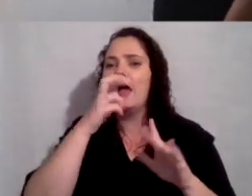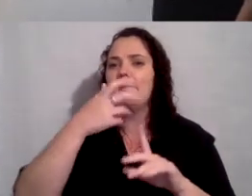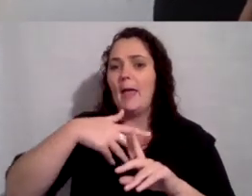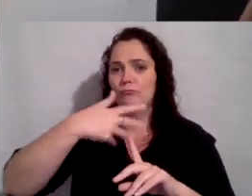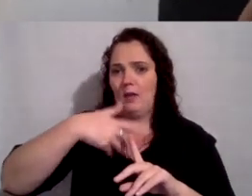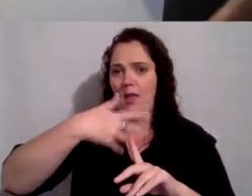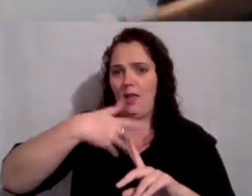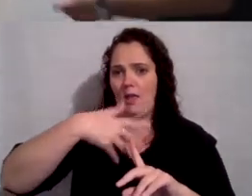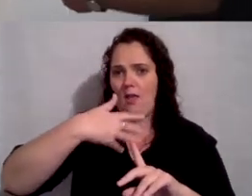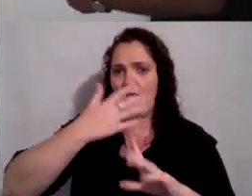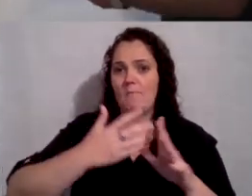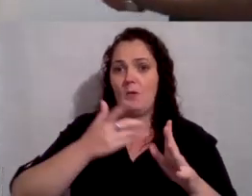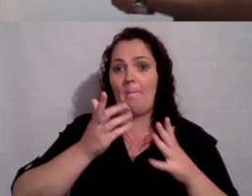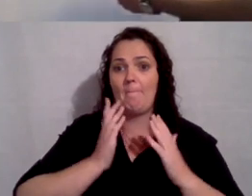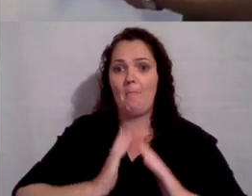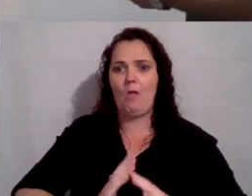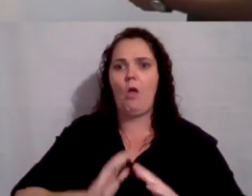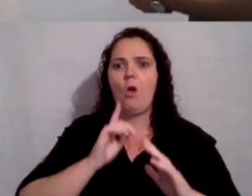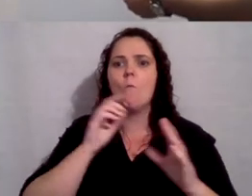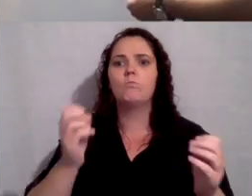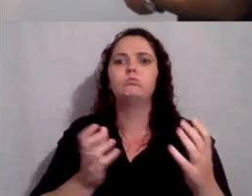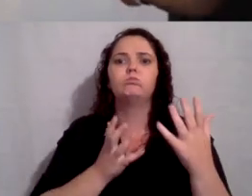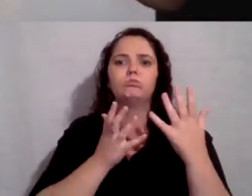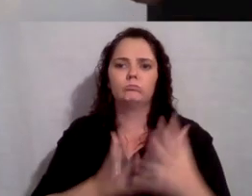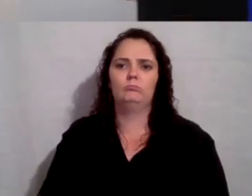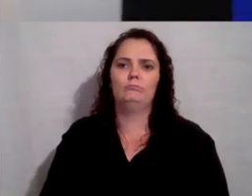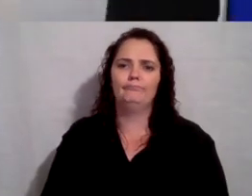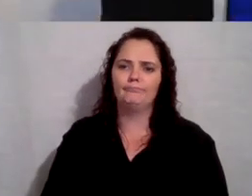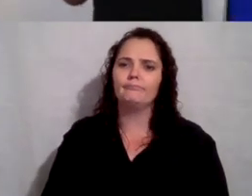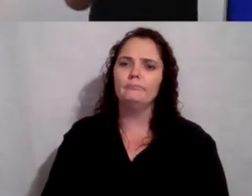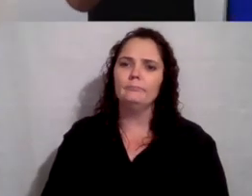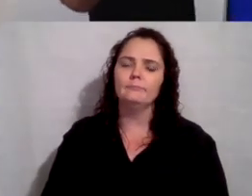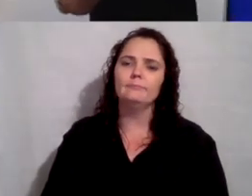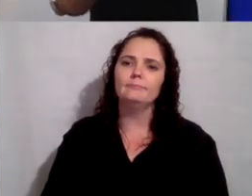shape of the background and that's going to bring that contour forward that light forward.